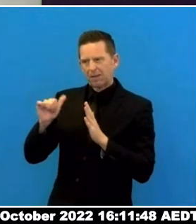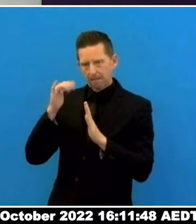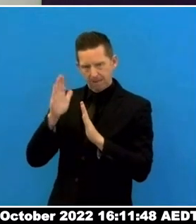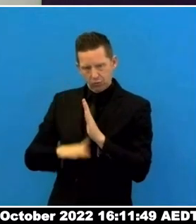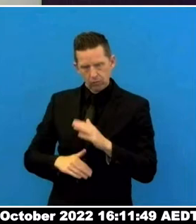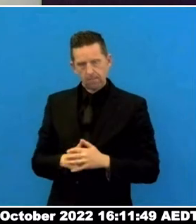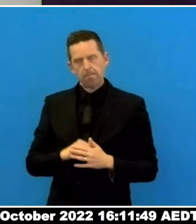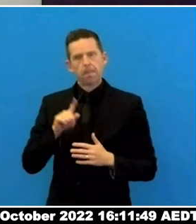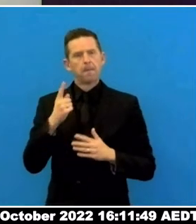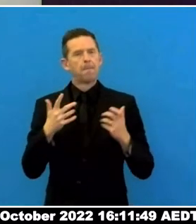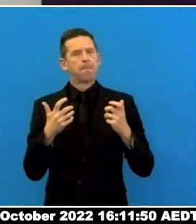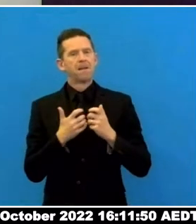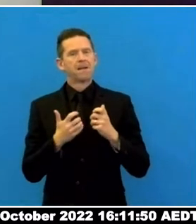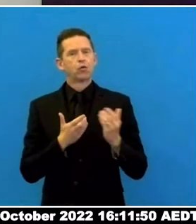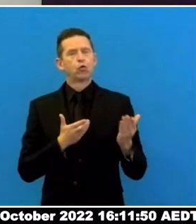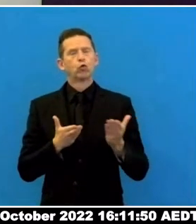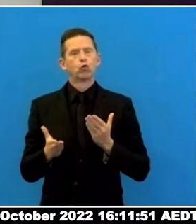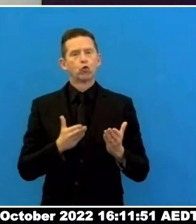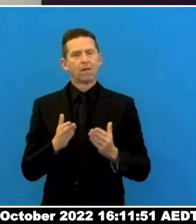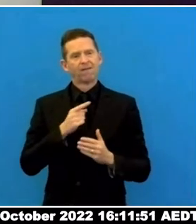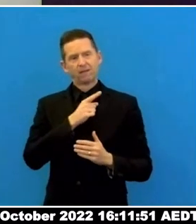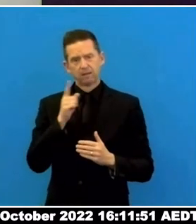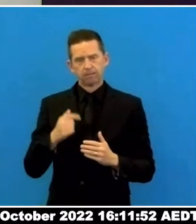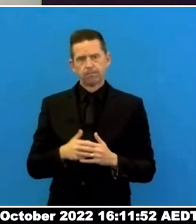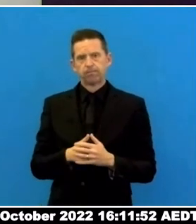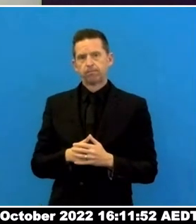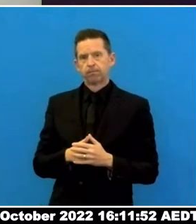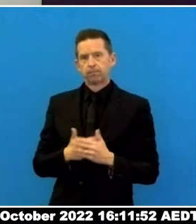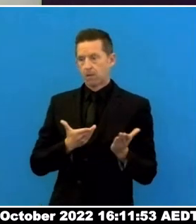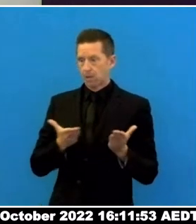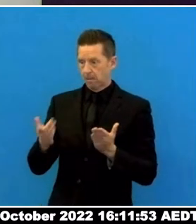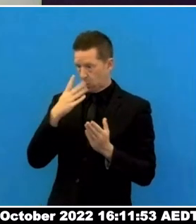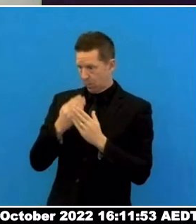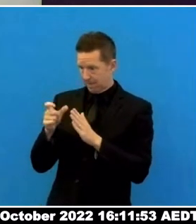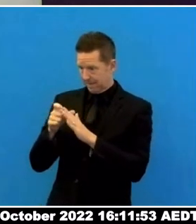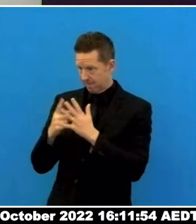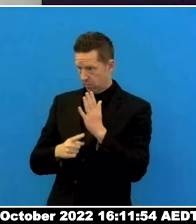But many services for people with disability are not provided by the NDIS.